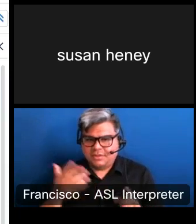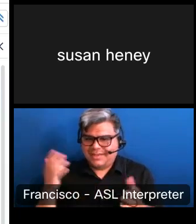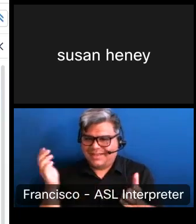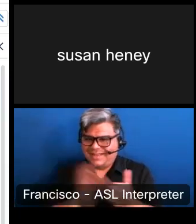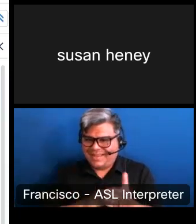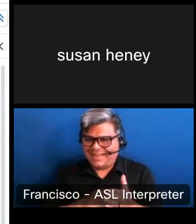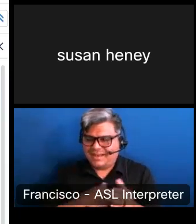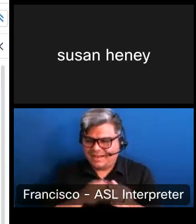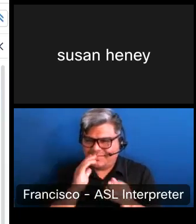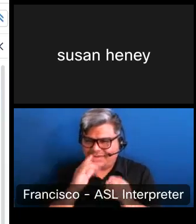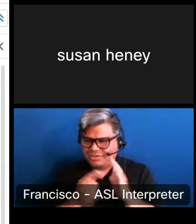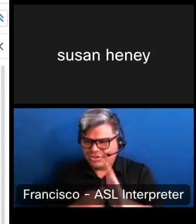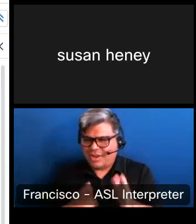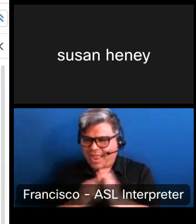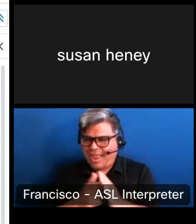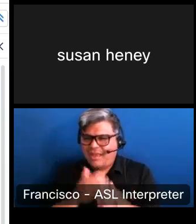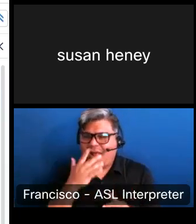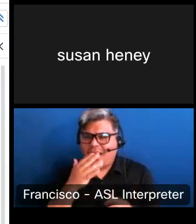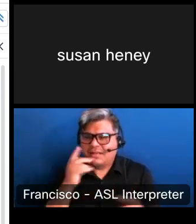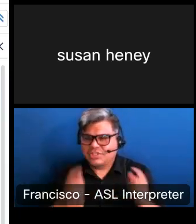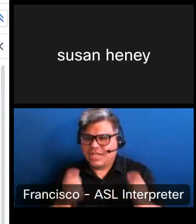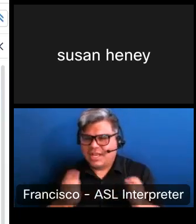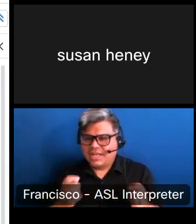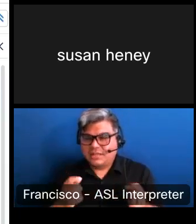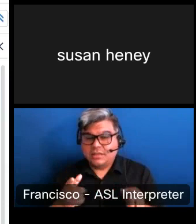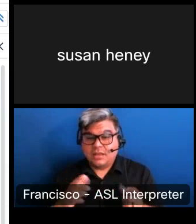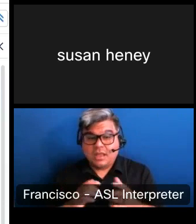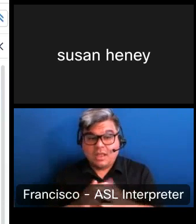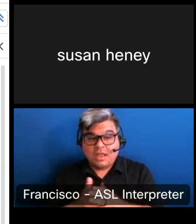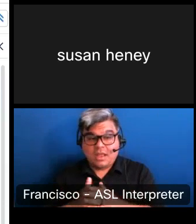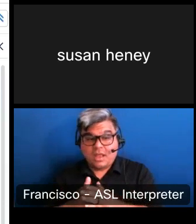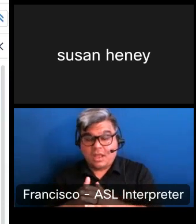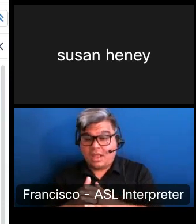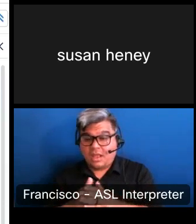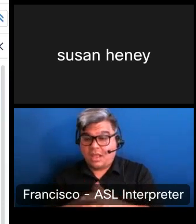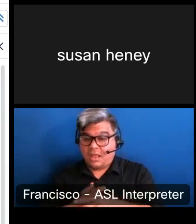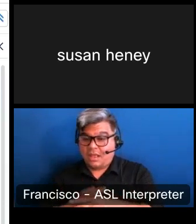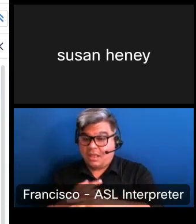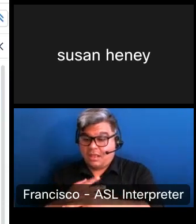the colors change. To revert to the original legend, you're just going to select Natural.